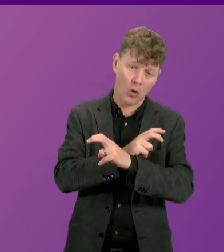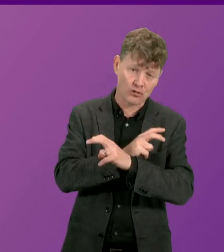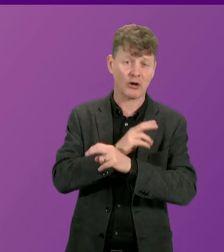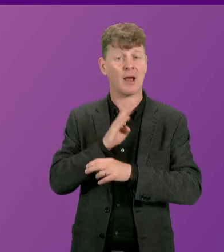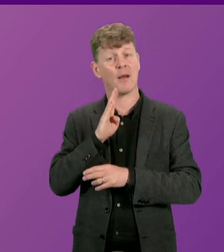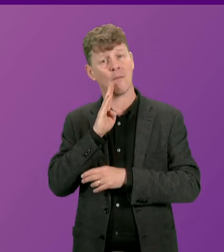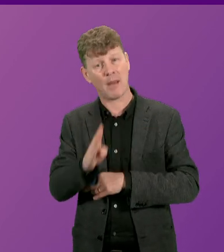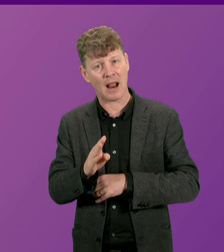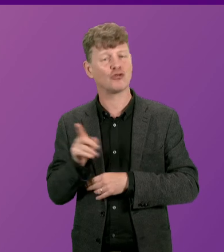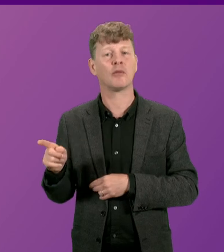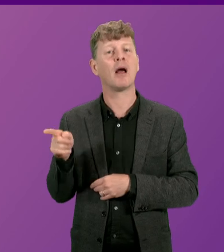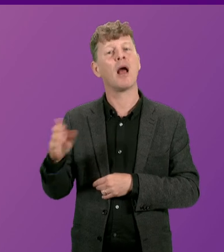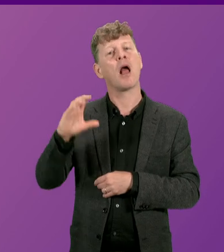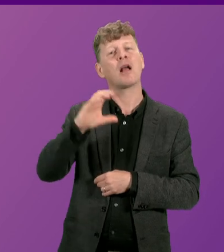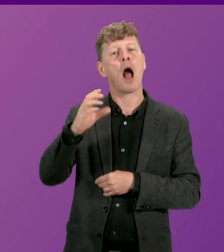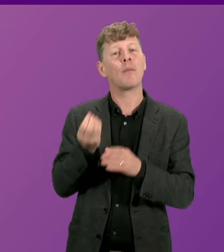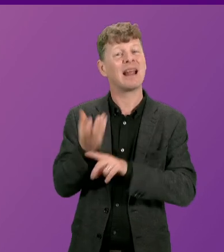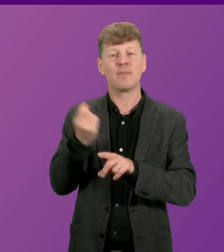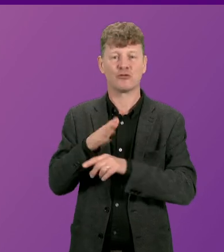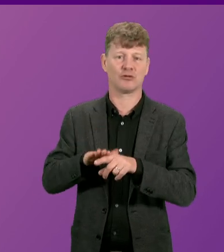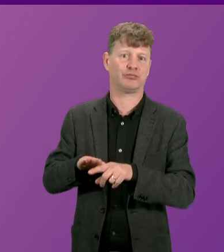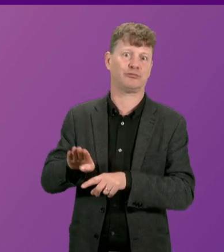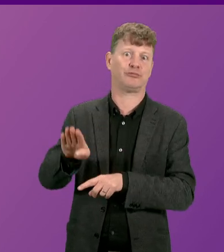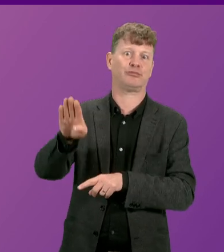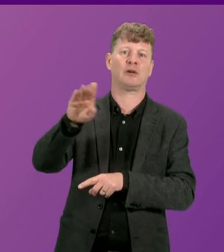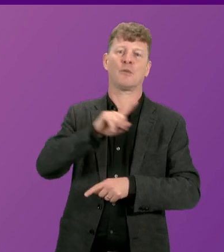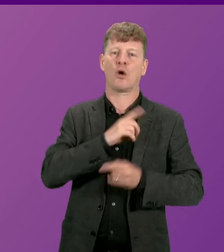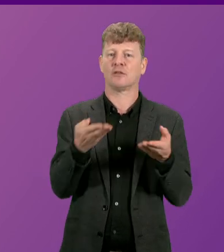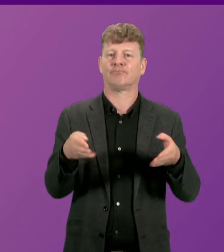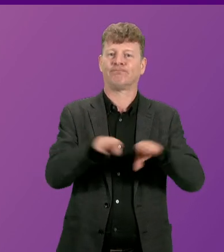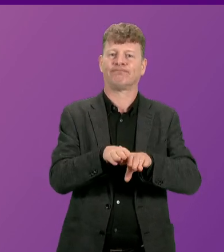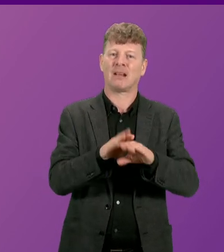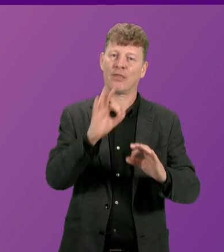whose carbon emissions have risen after the decommissioning of nuclear plants.